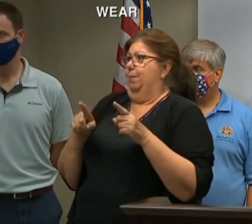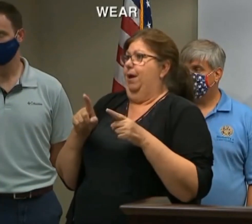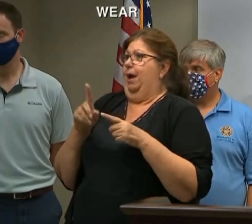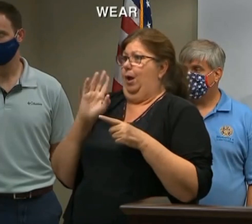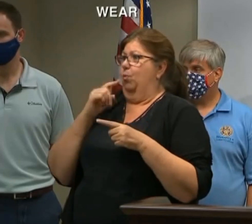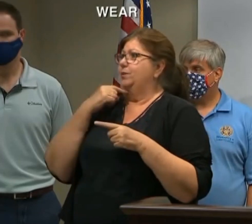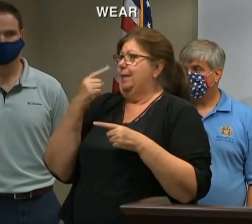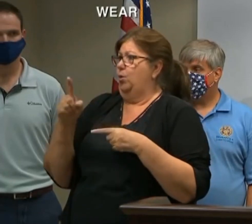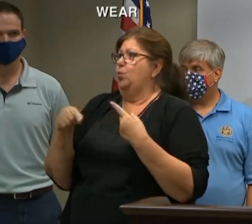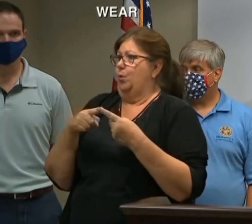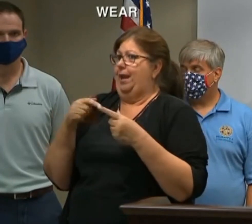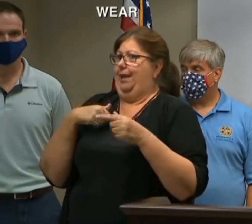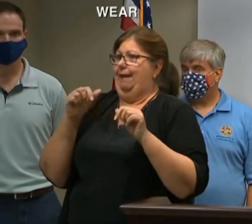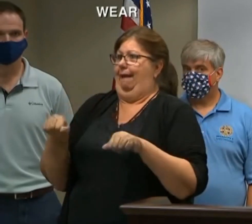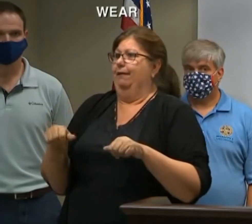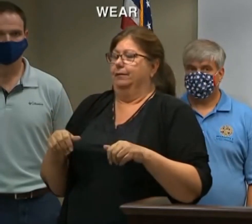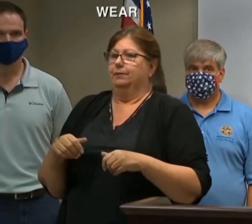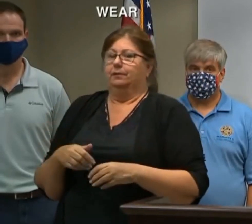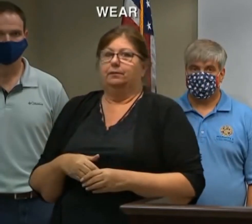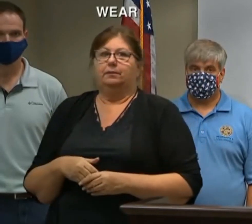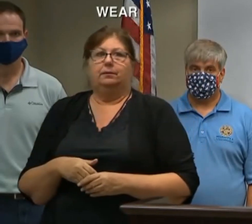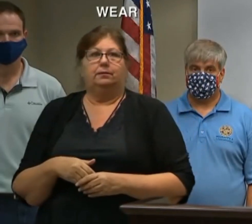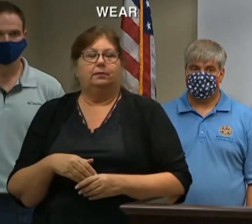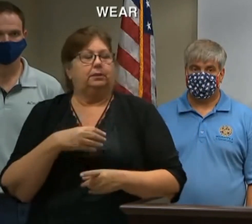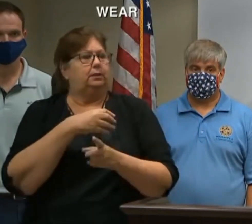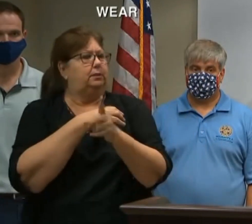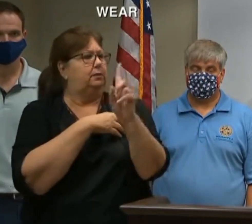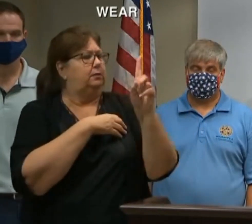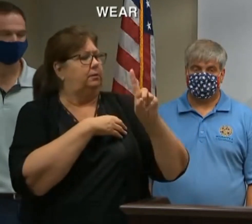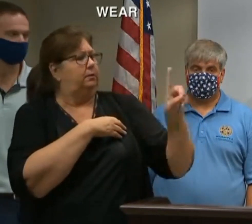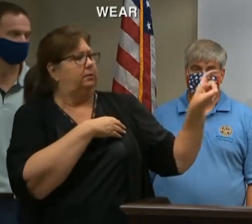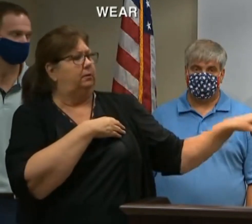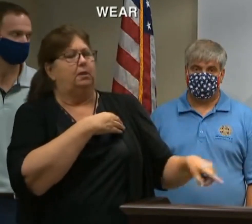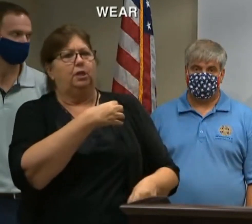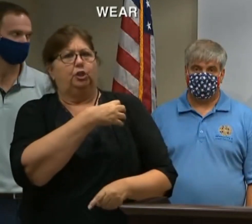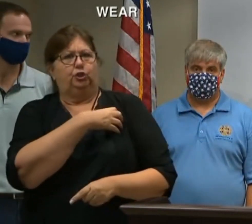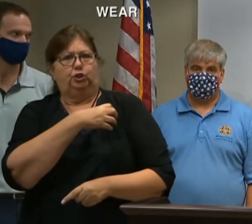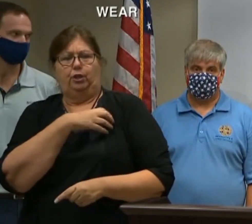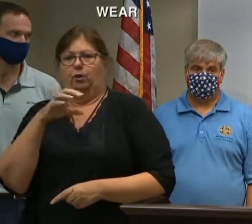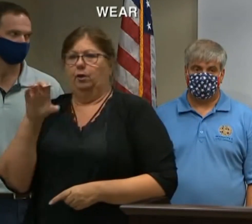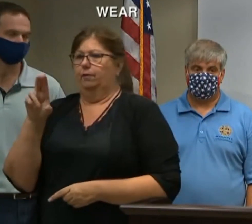okay sheriff morgan how has uh i guess the curfews how's that been